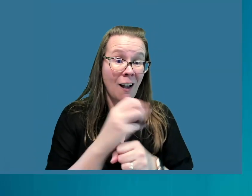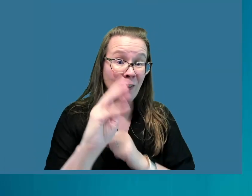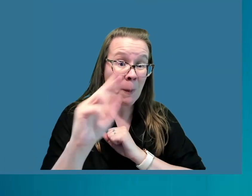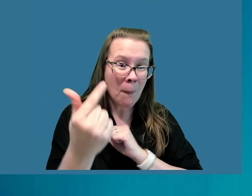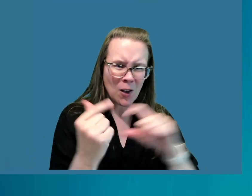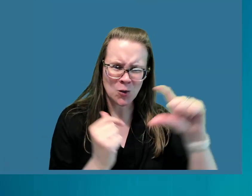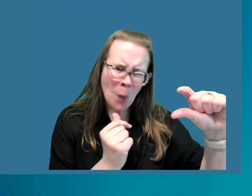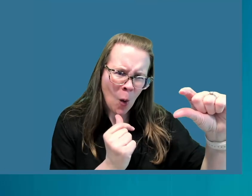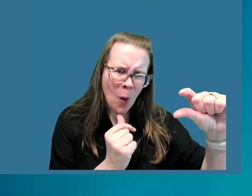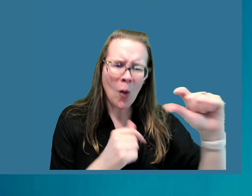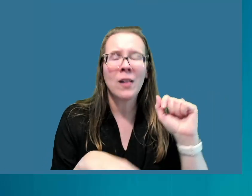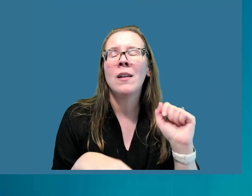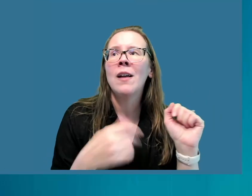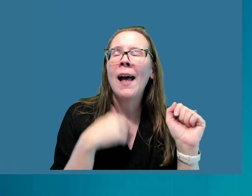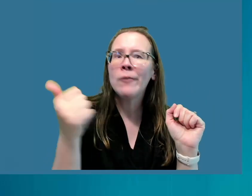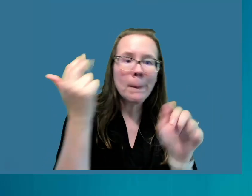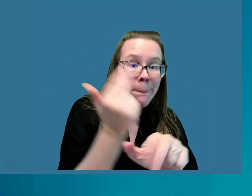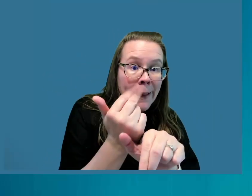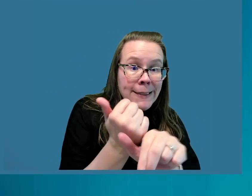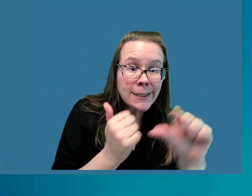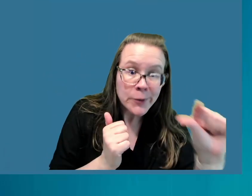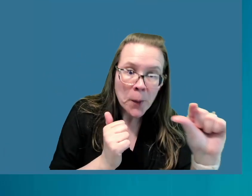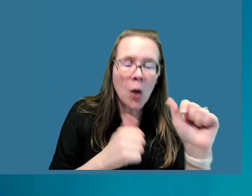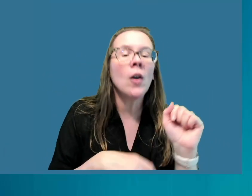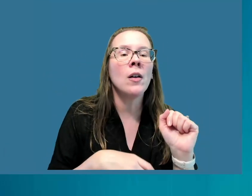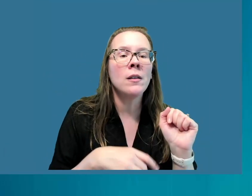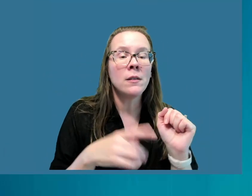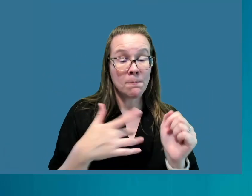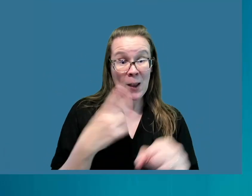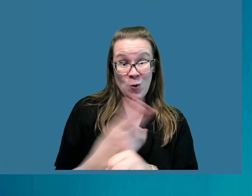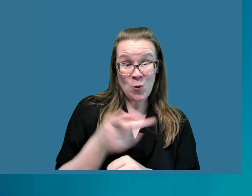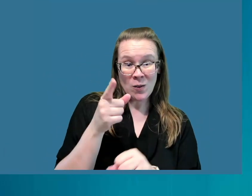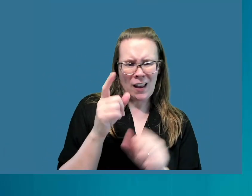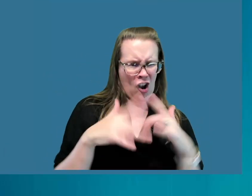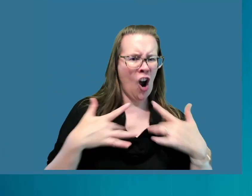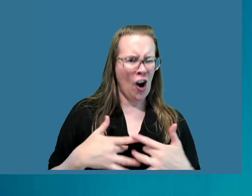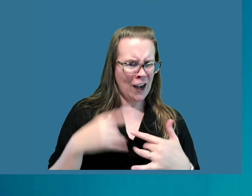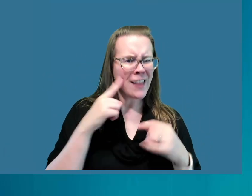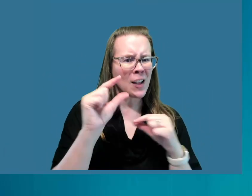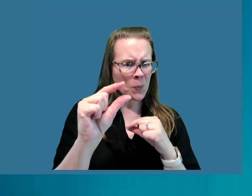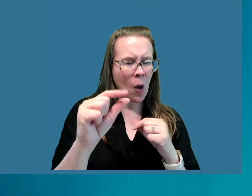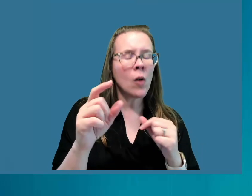I'll use my small cookie cutters to use up the scraps. I have a penguin, a bunny, a heart,